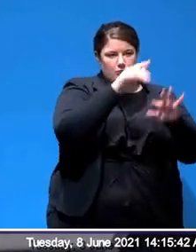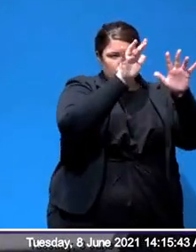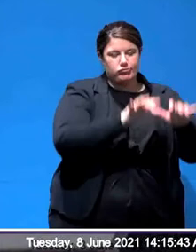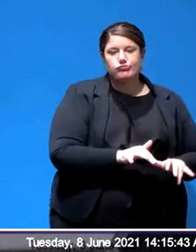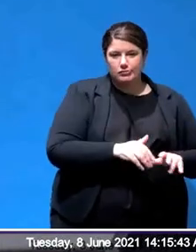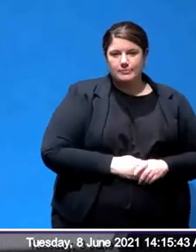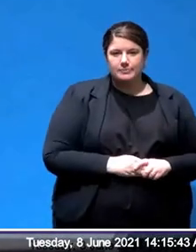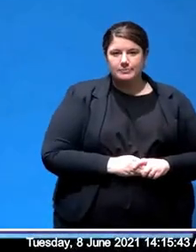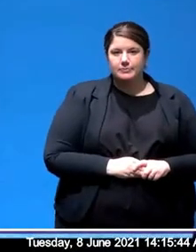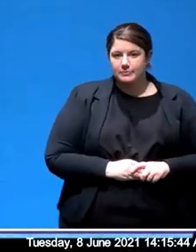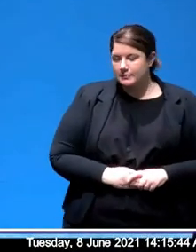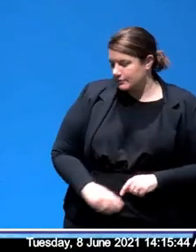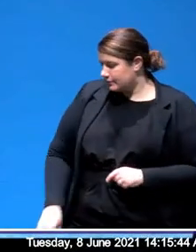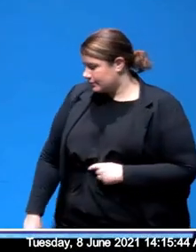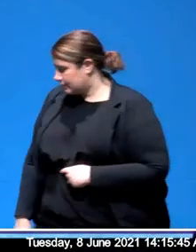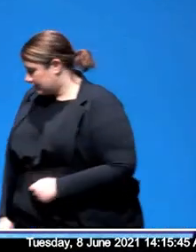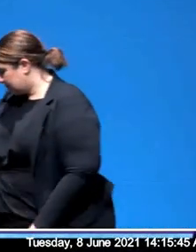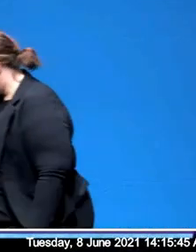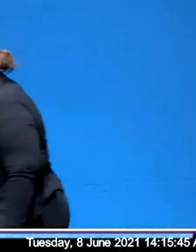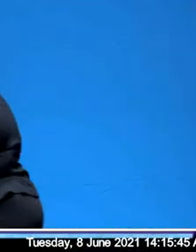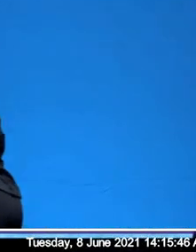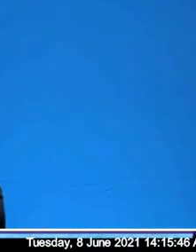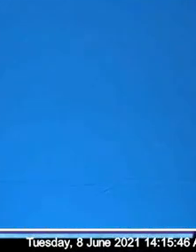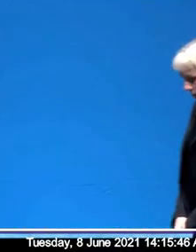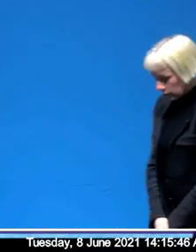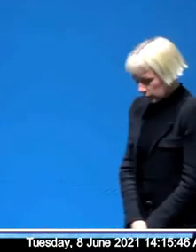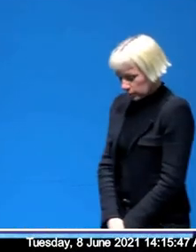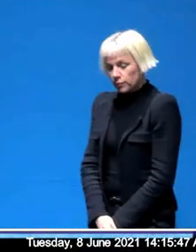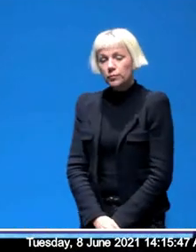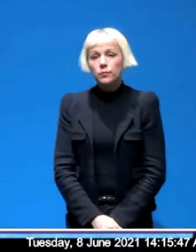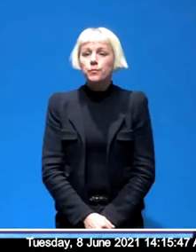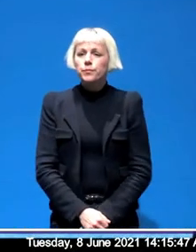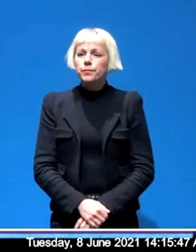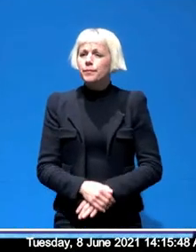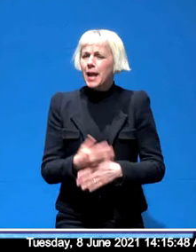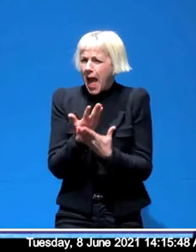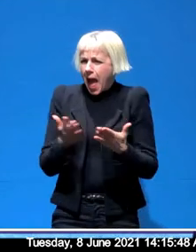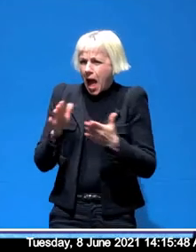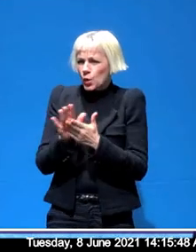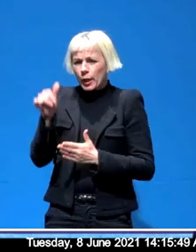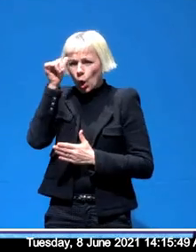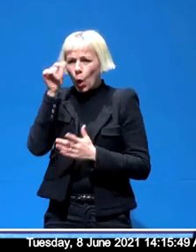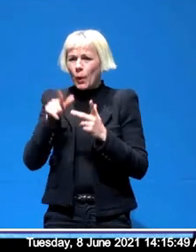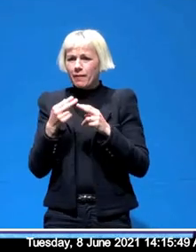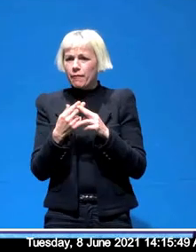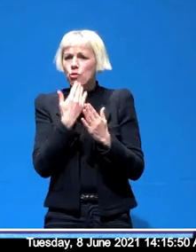Is there any way to know whether the reports we have been looking at were made over the phone or by direct entry?